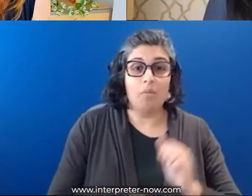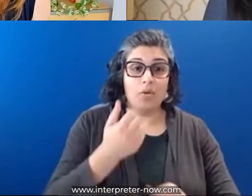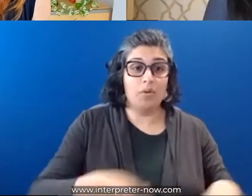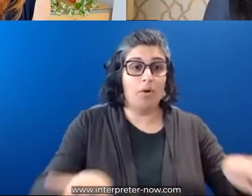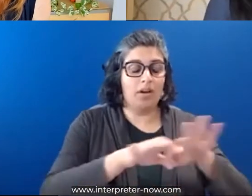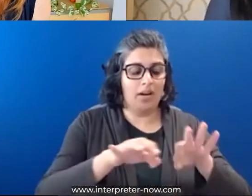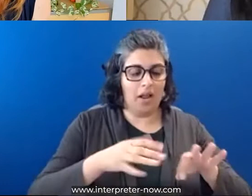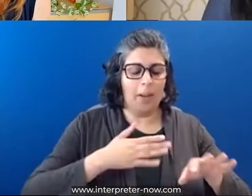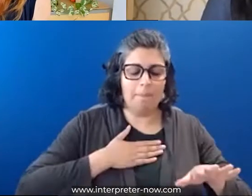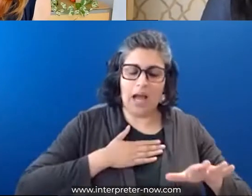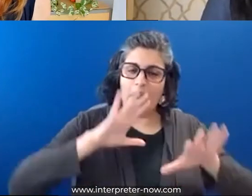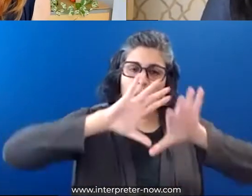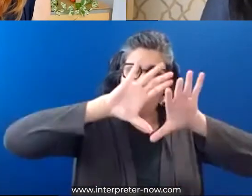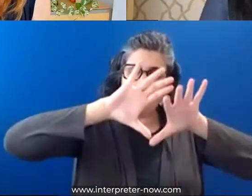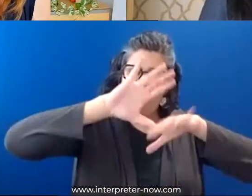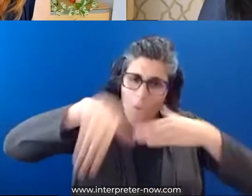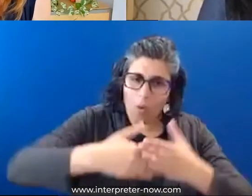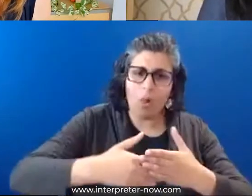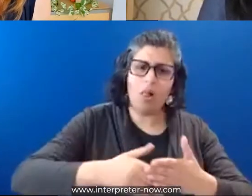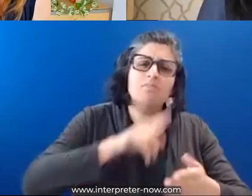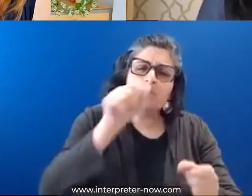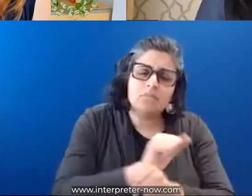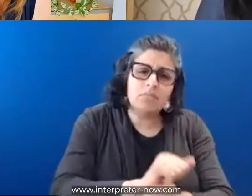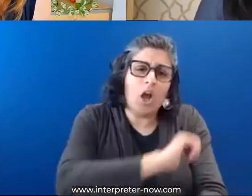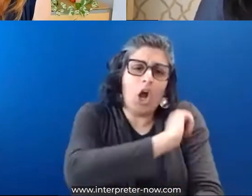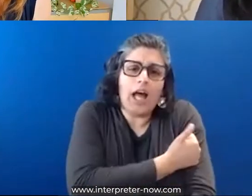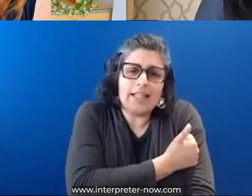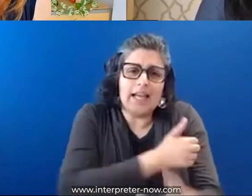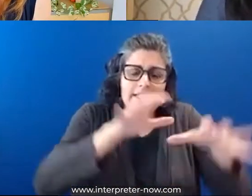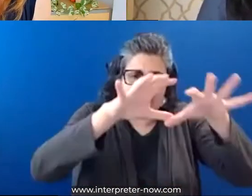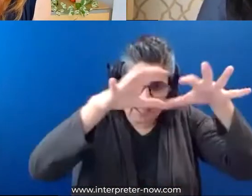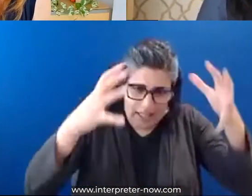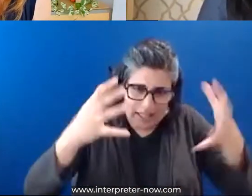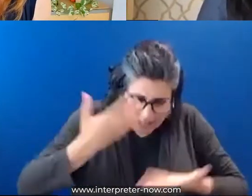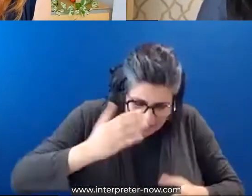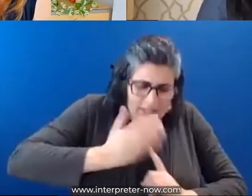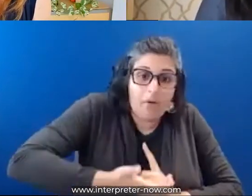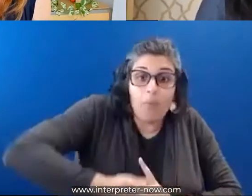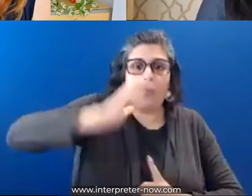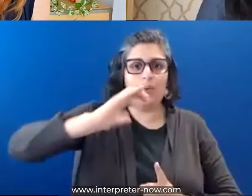my authentic self, but to allow them to bring their whole selves and authentic selves too.